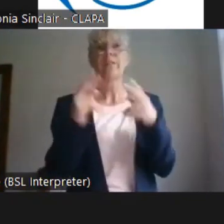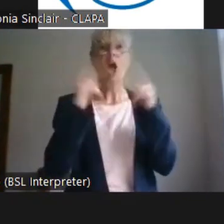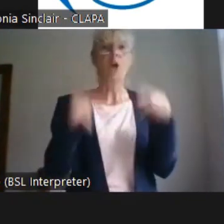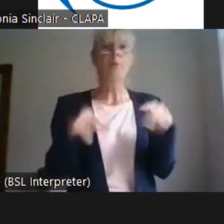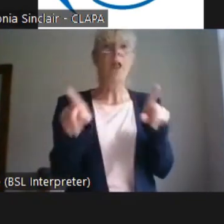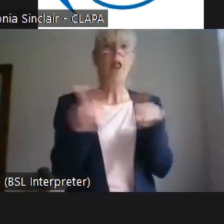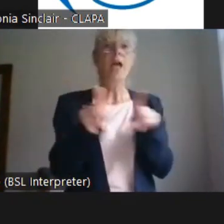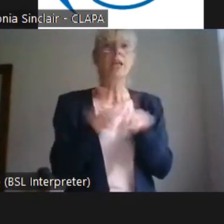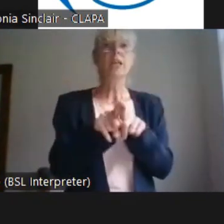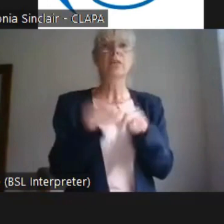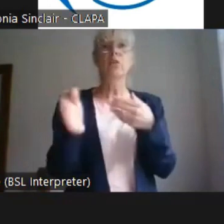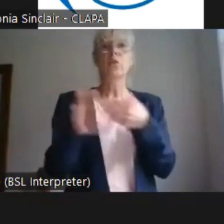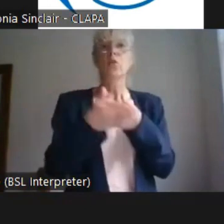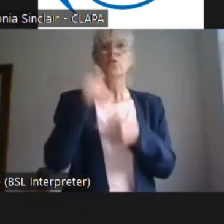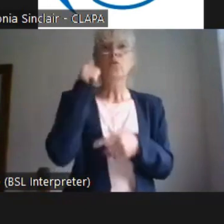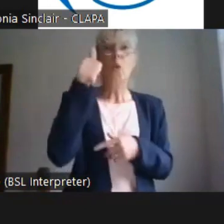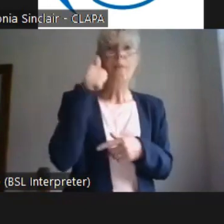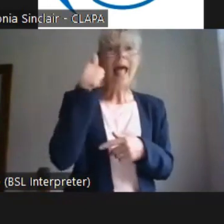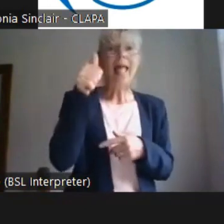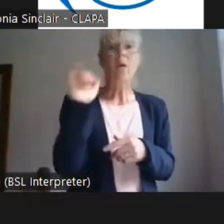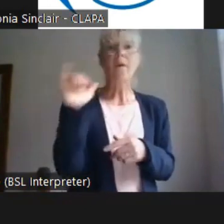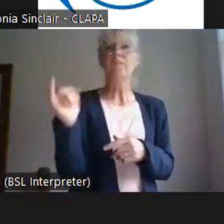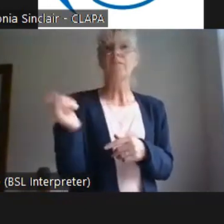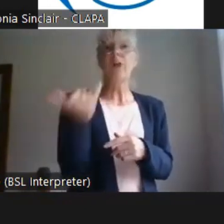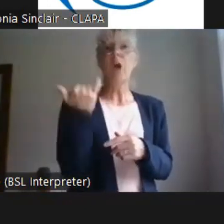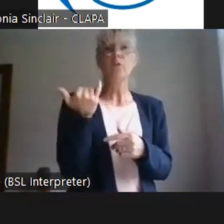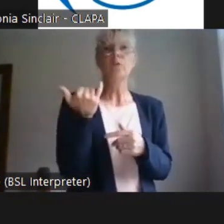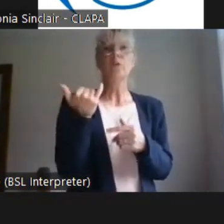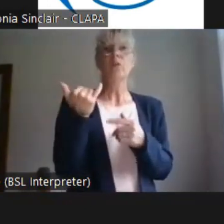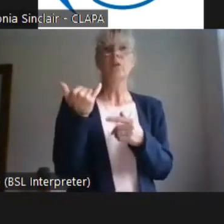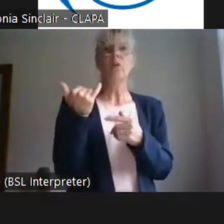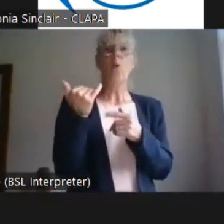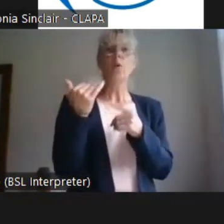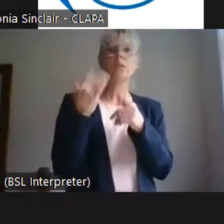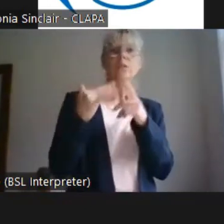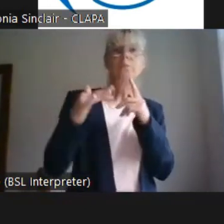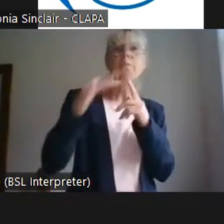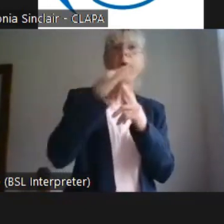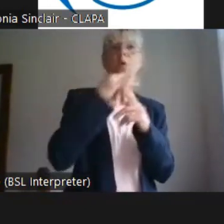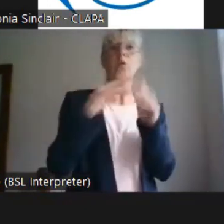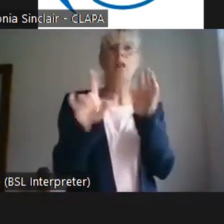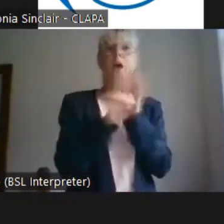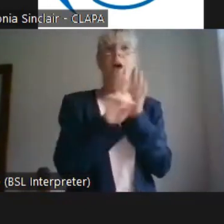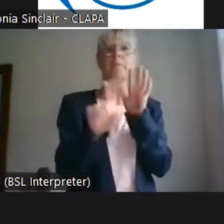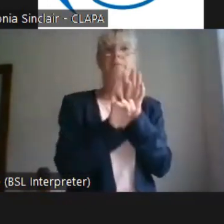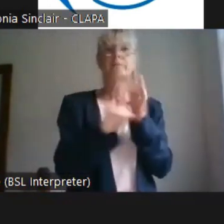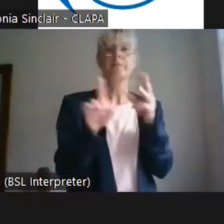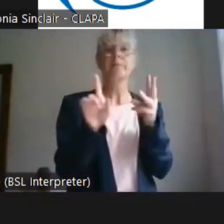or the phone was going or the smoke alarm was going off or potentially when the baby was crying